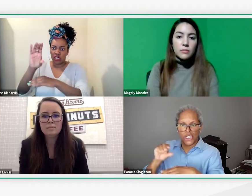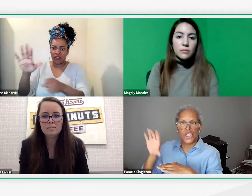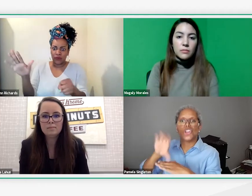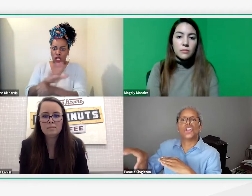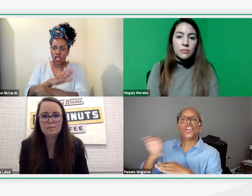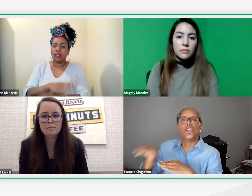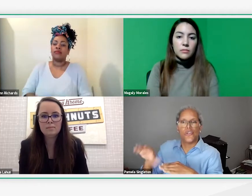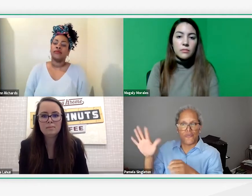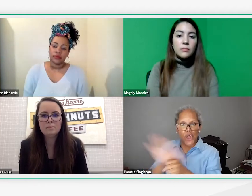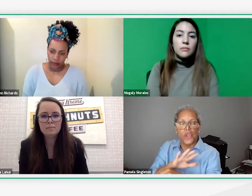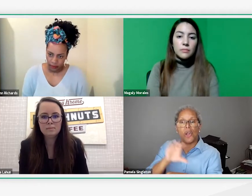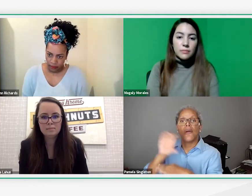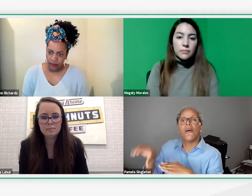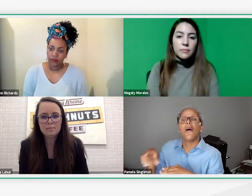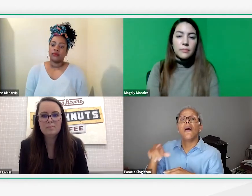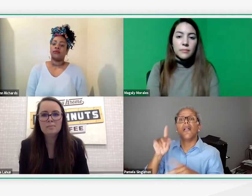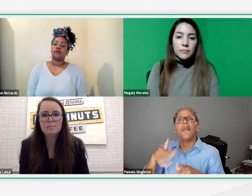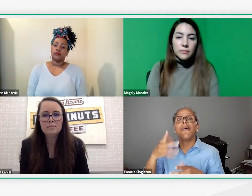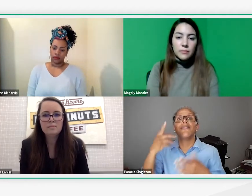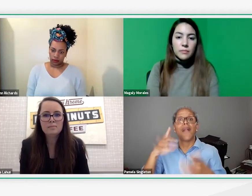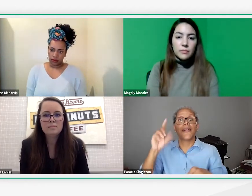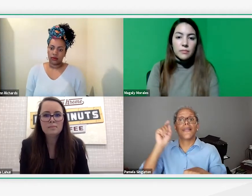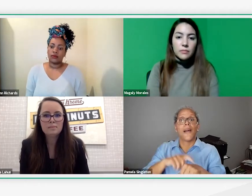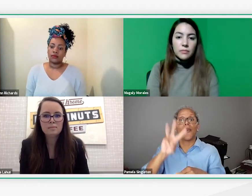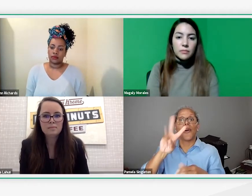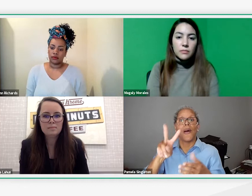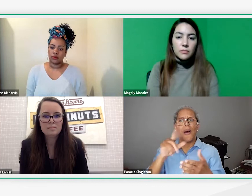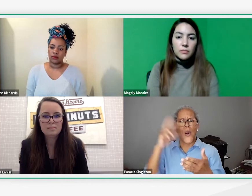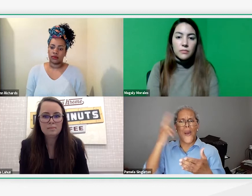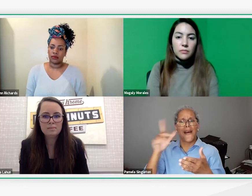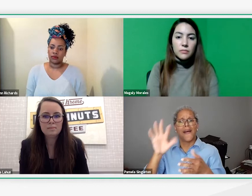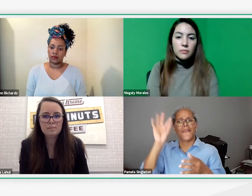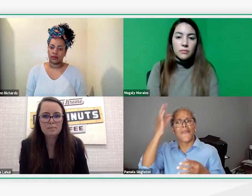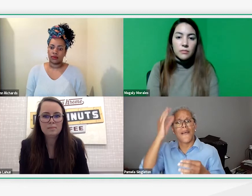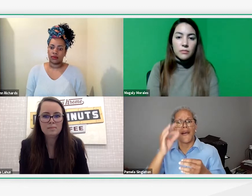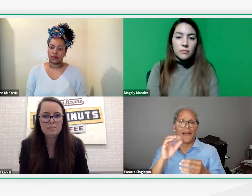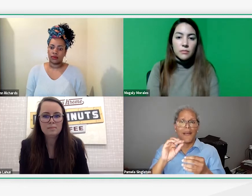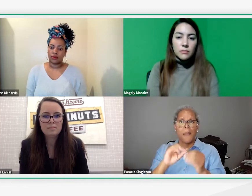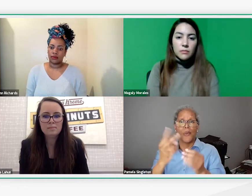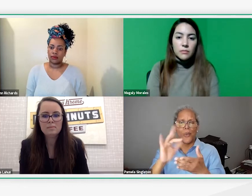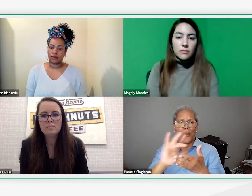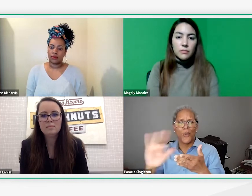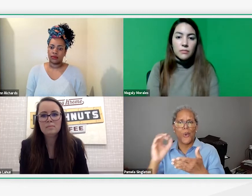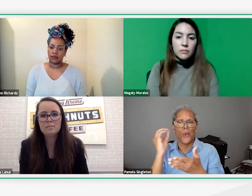assumption on what deductions to do for you. And when it comes time to file your taxes,